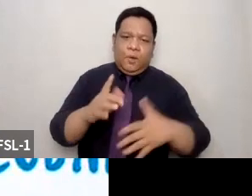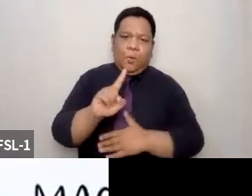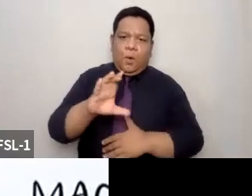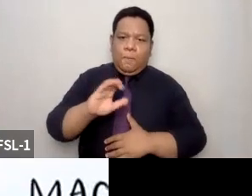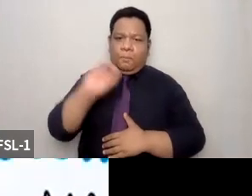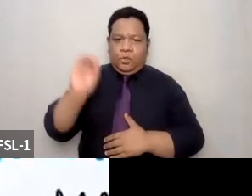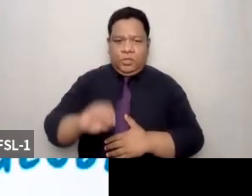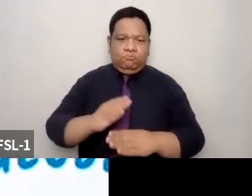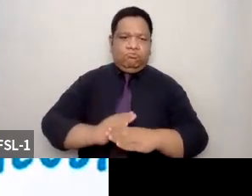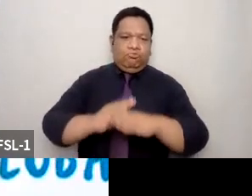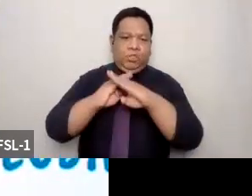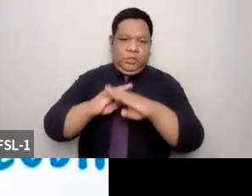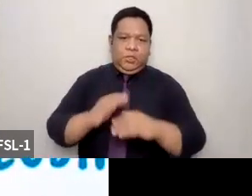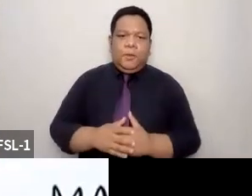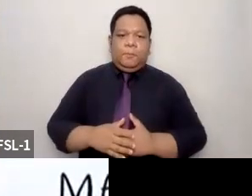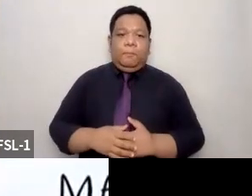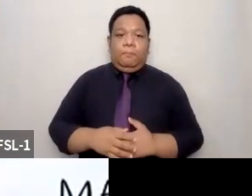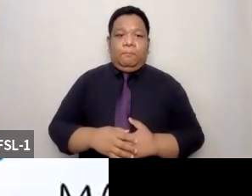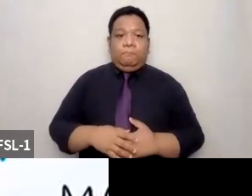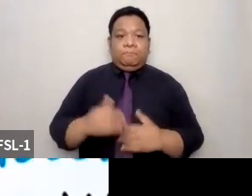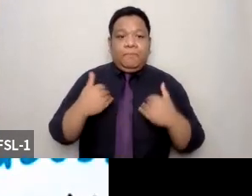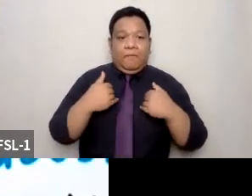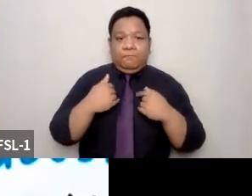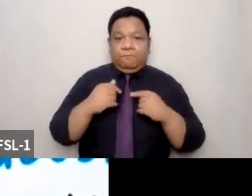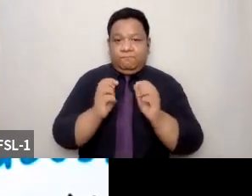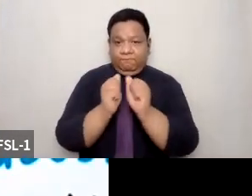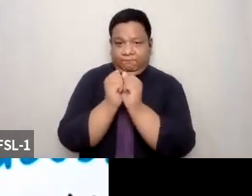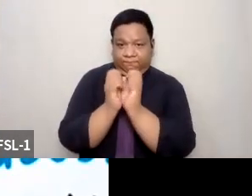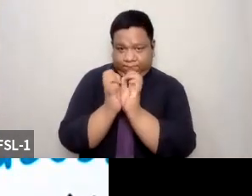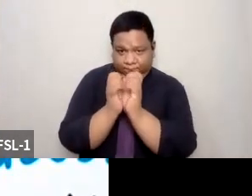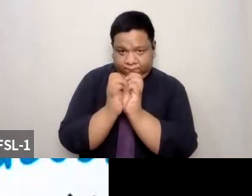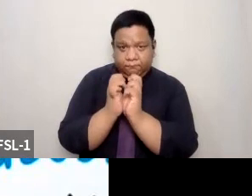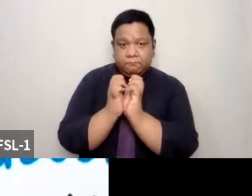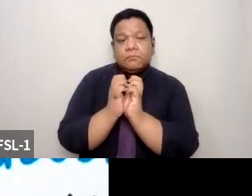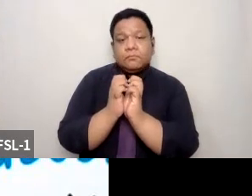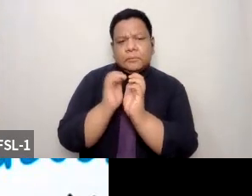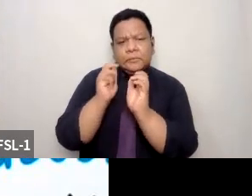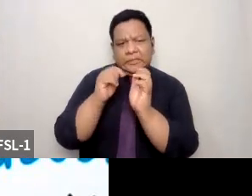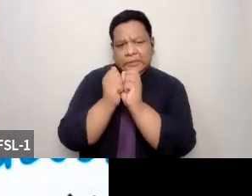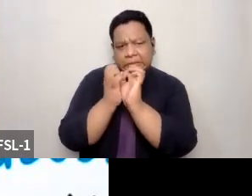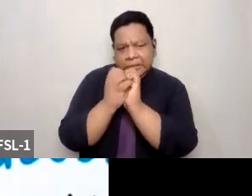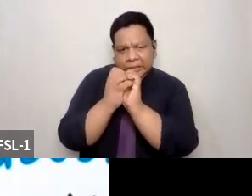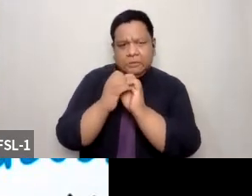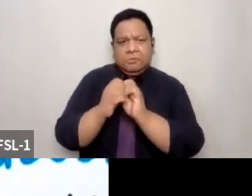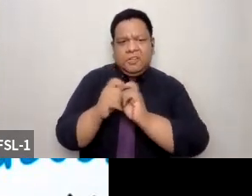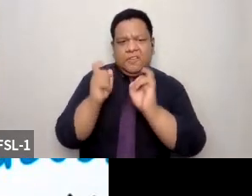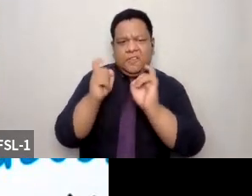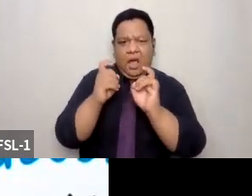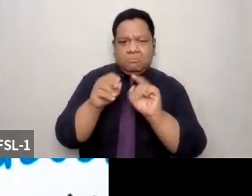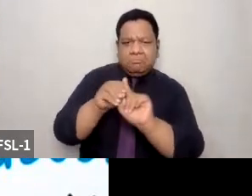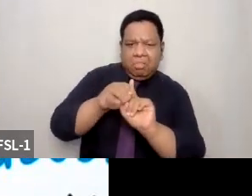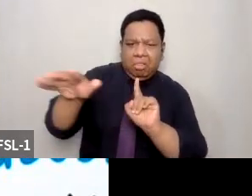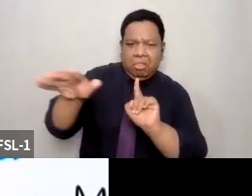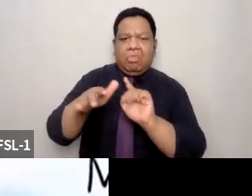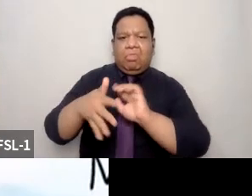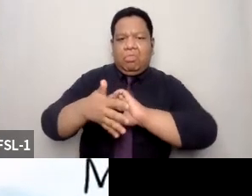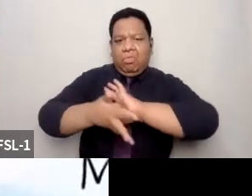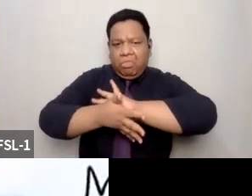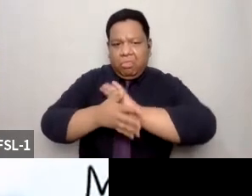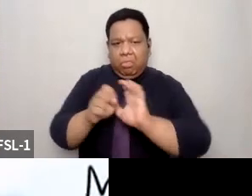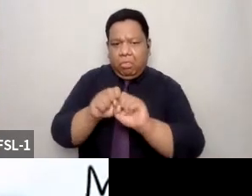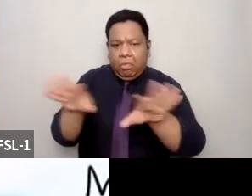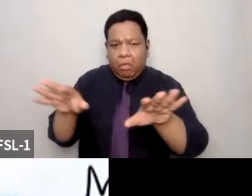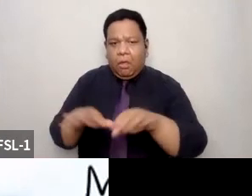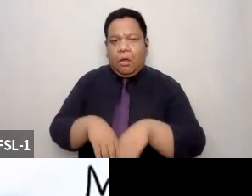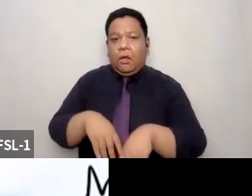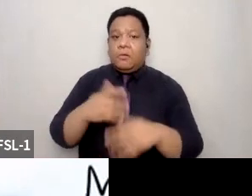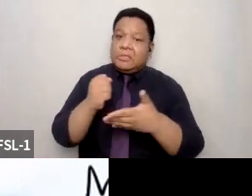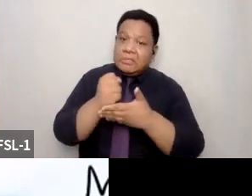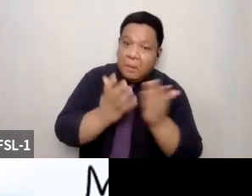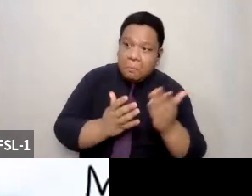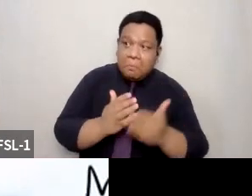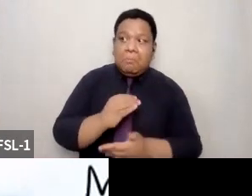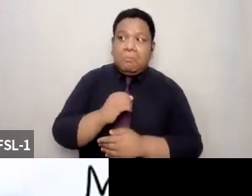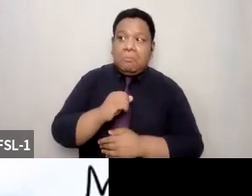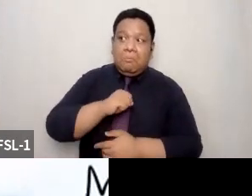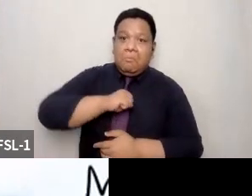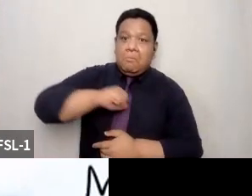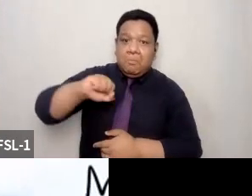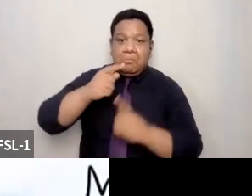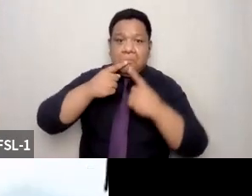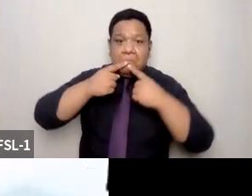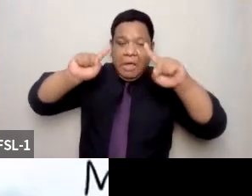And for the variants of concern increase in transmissibility meaning infection rates and reduced vaccine efficacy are some of the things that we take in consideration when we look at these variants.